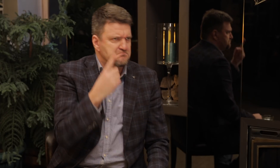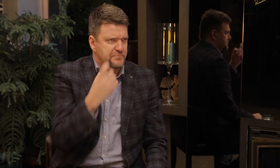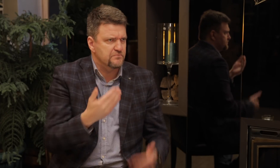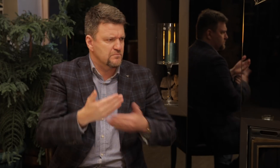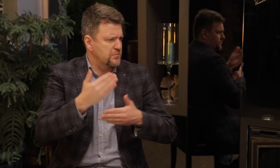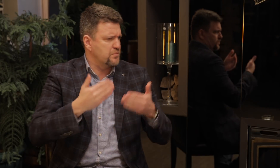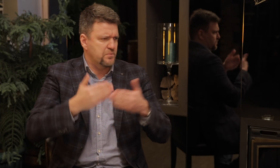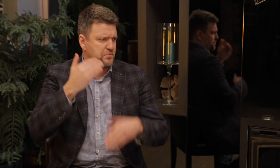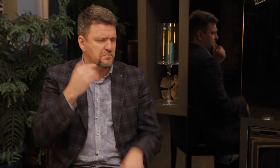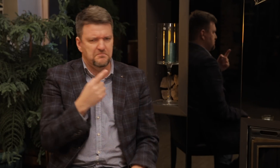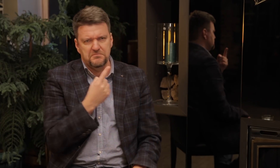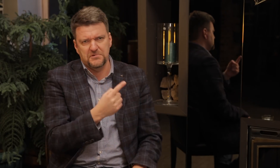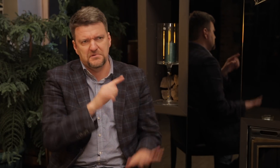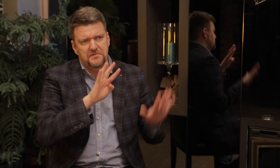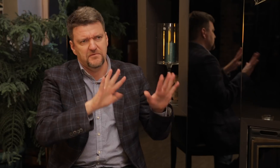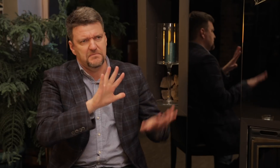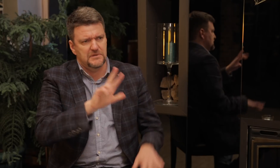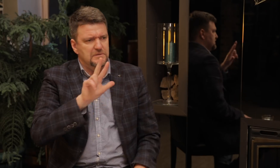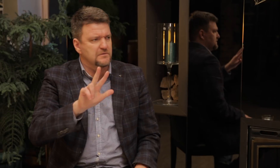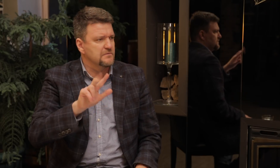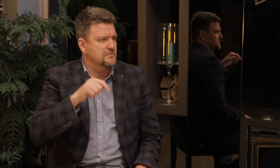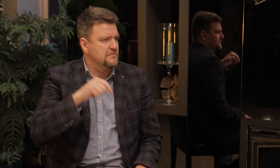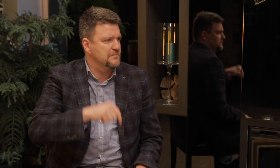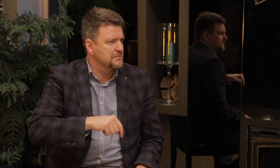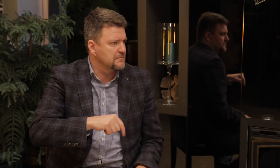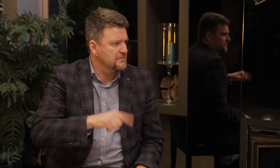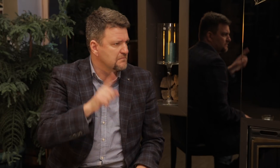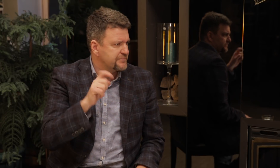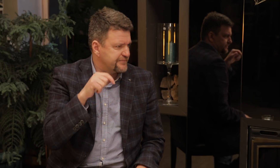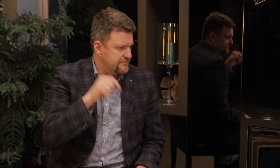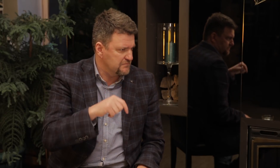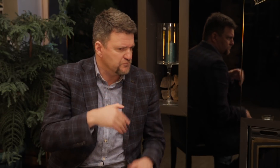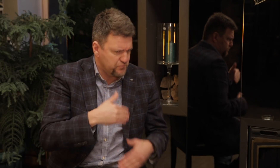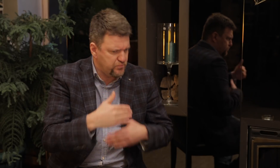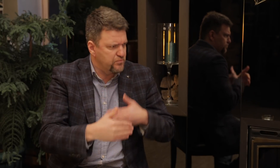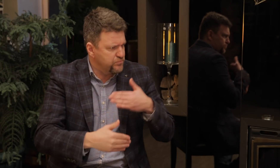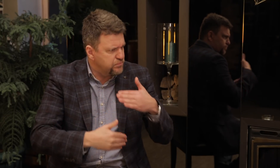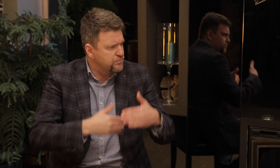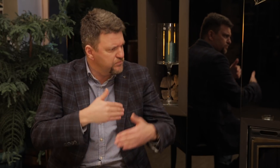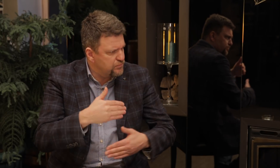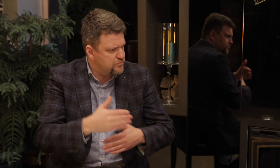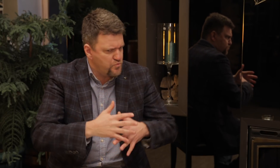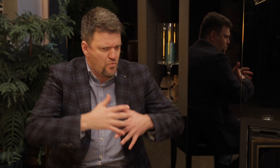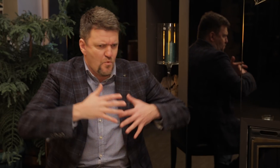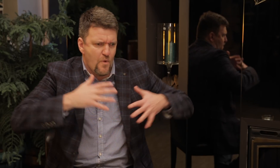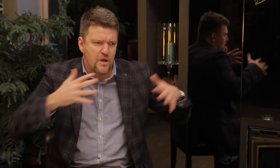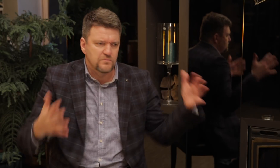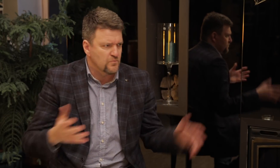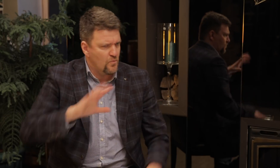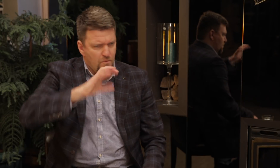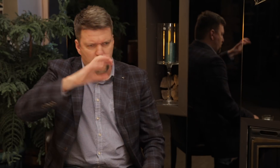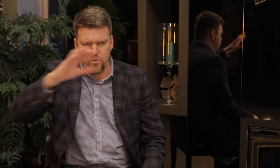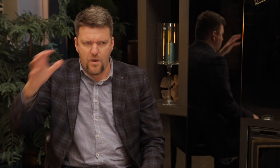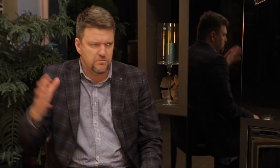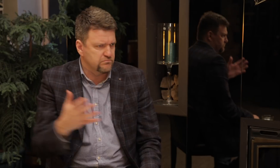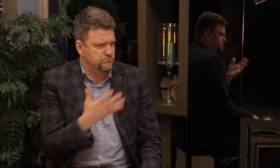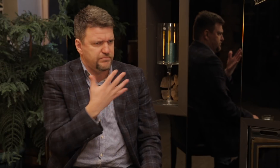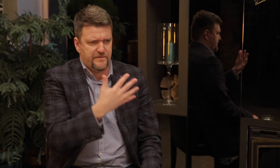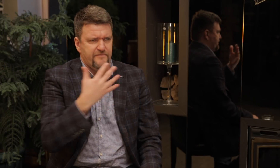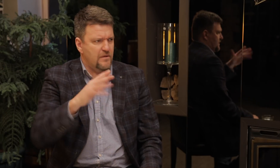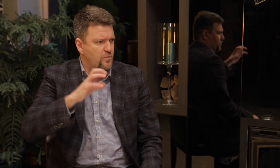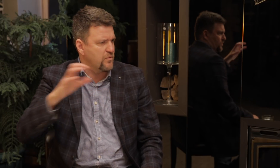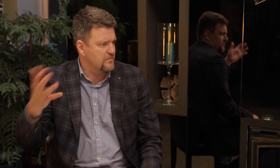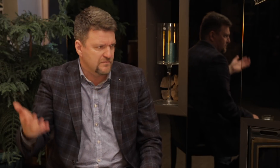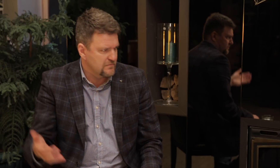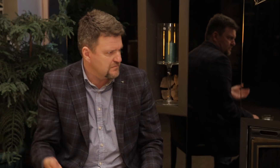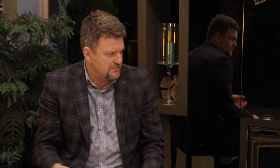It started in 1983 and had been spreading around the world, in 55 different countries.